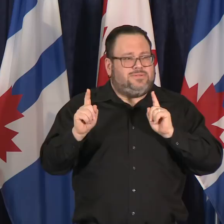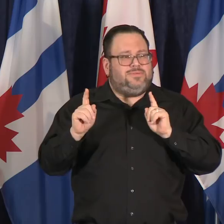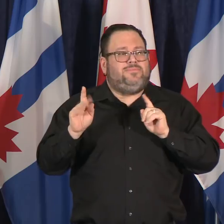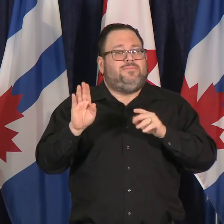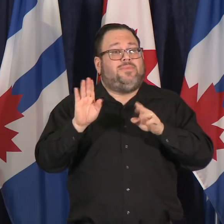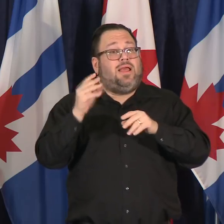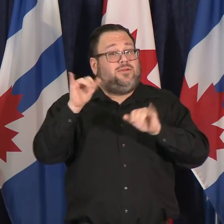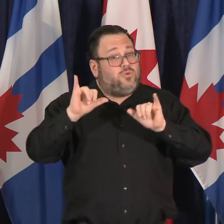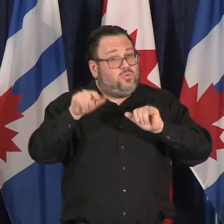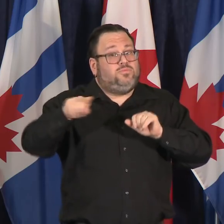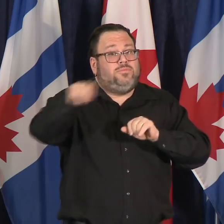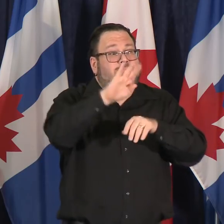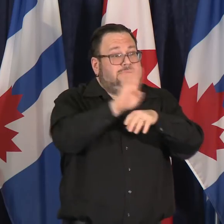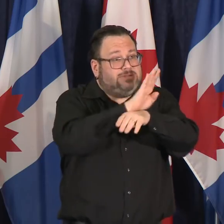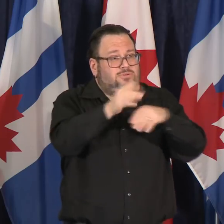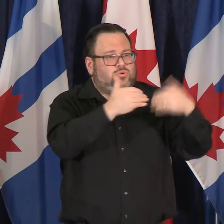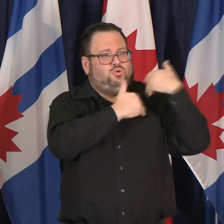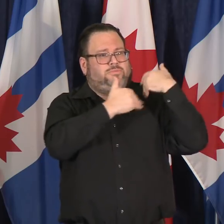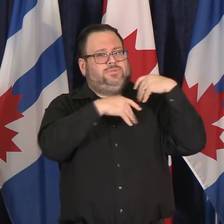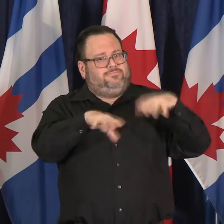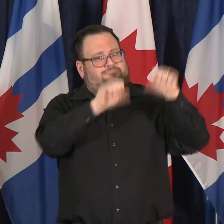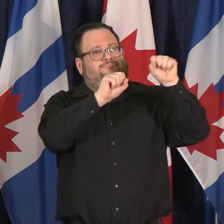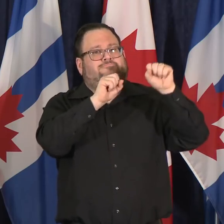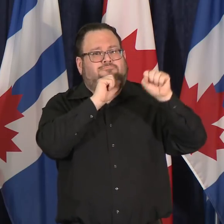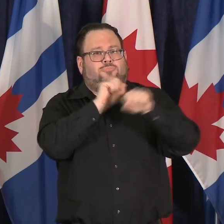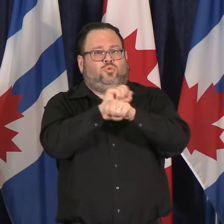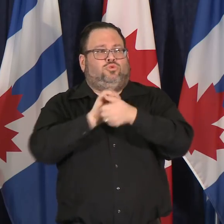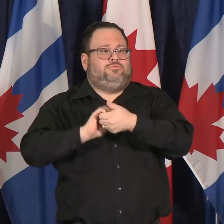to change the story and follow up questions just on equipment we've heard